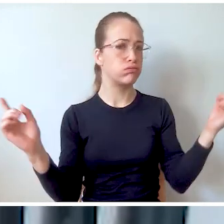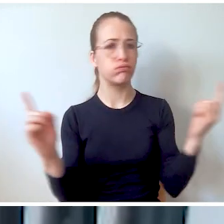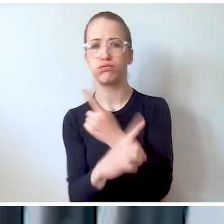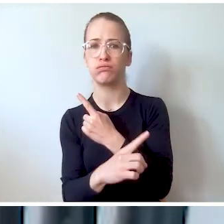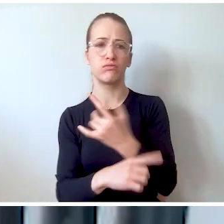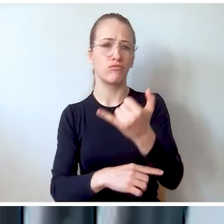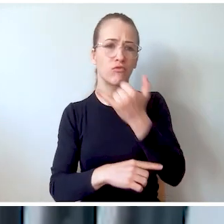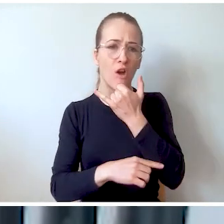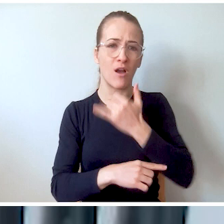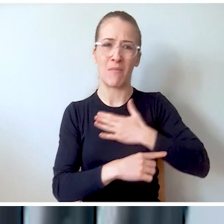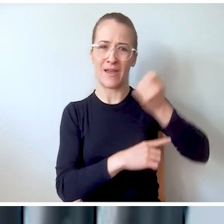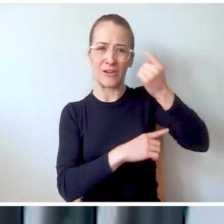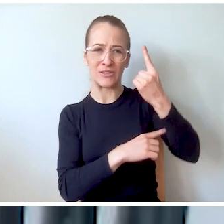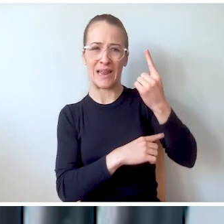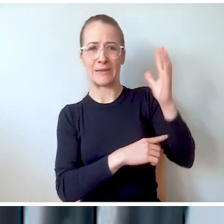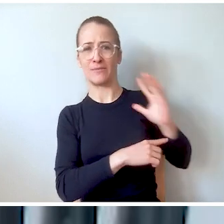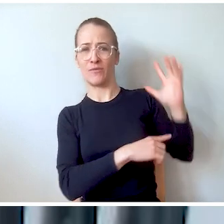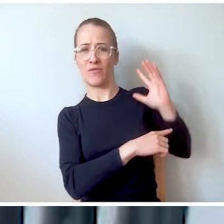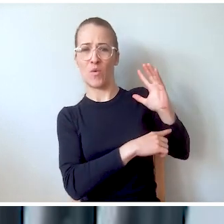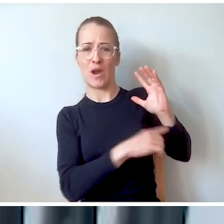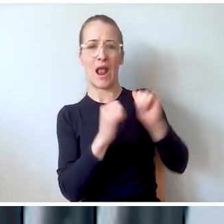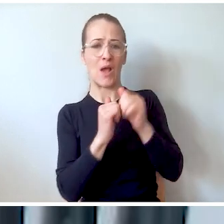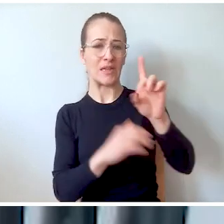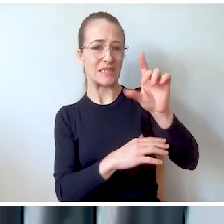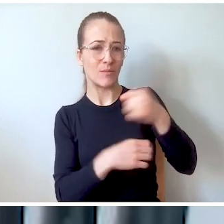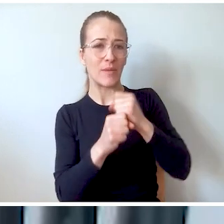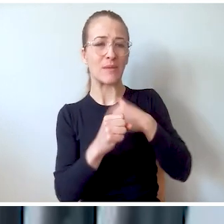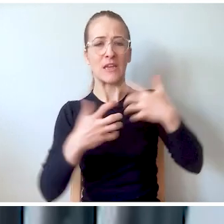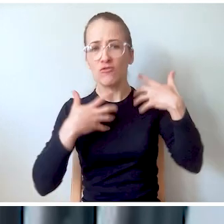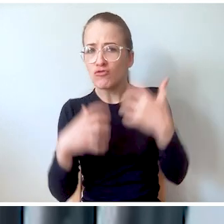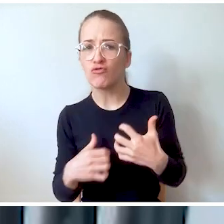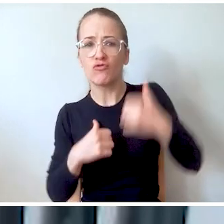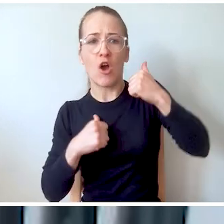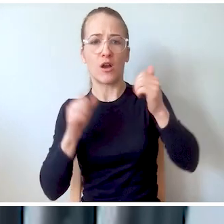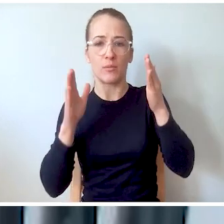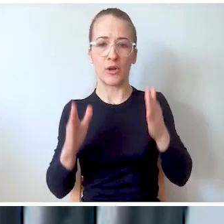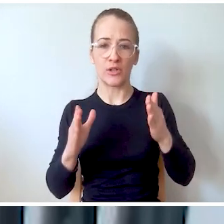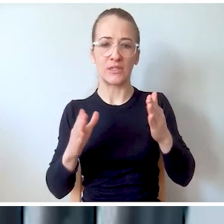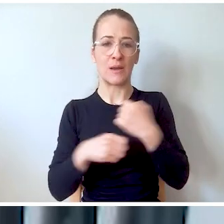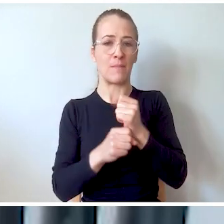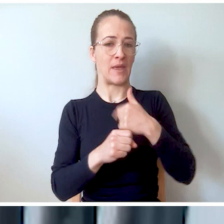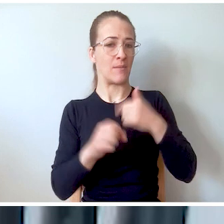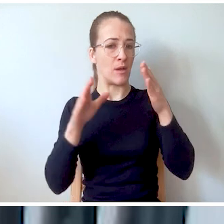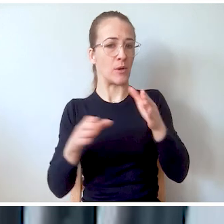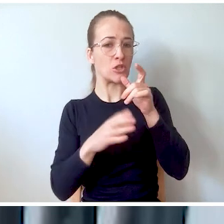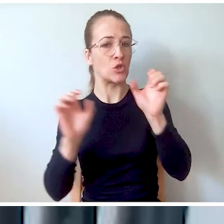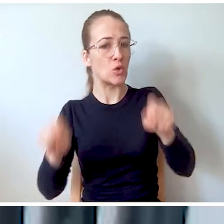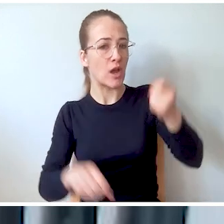that understanding was, how disability may be a much stronger person, made me a person who could understand